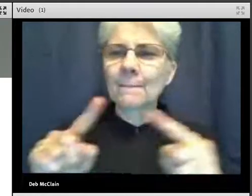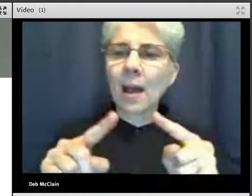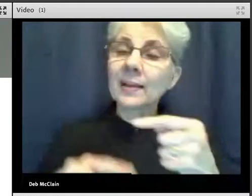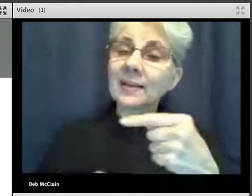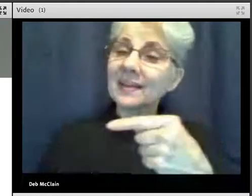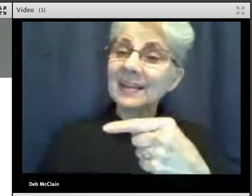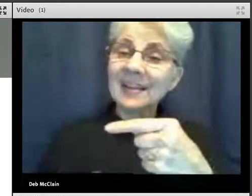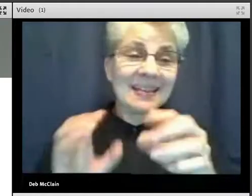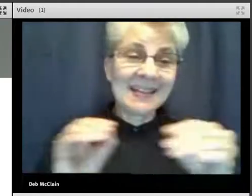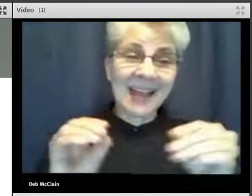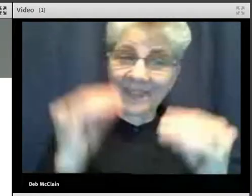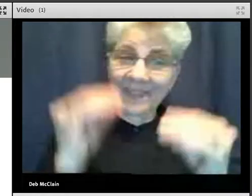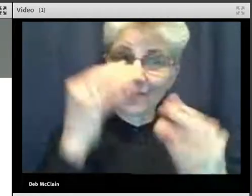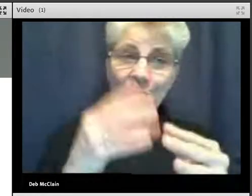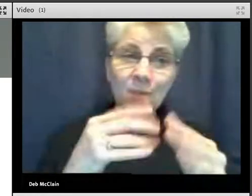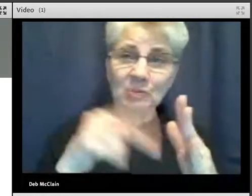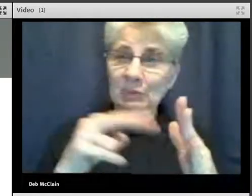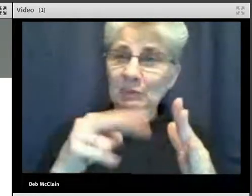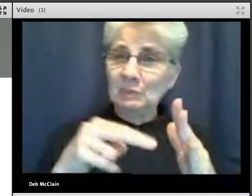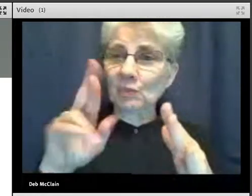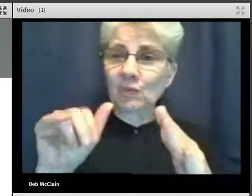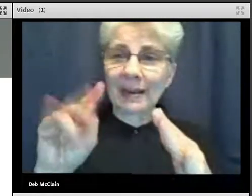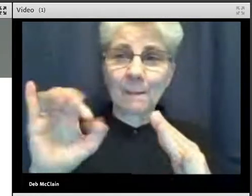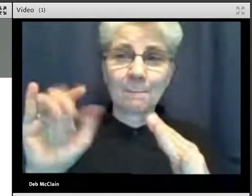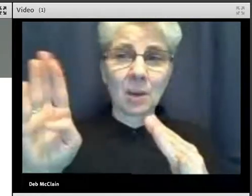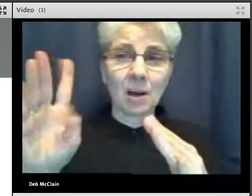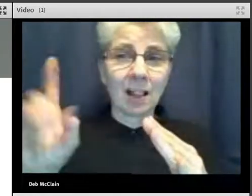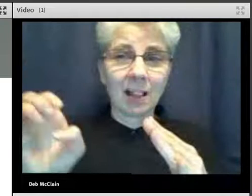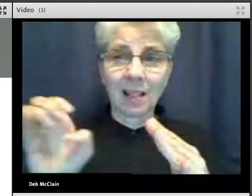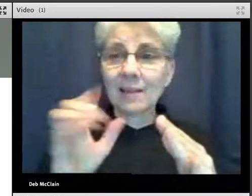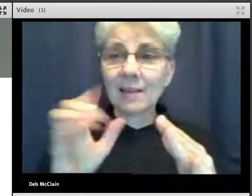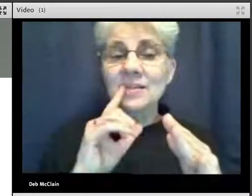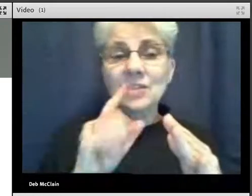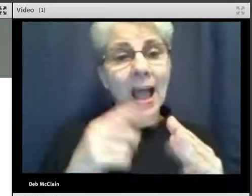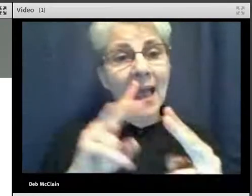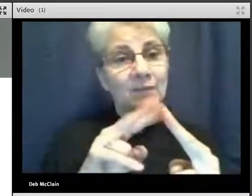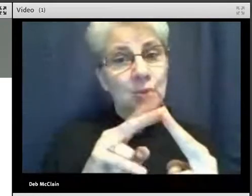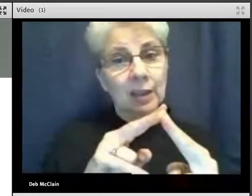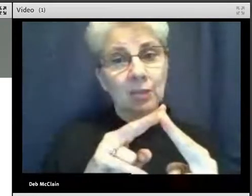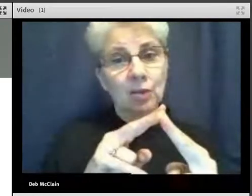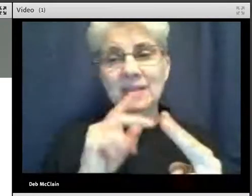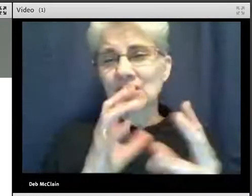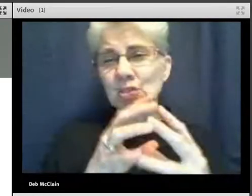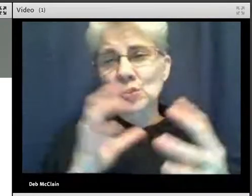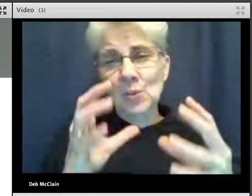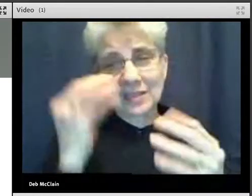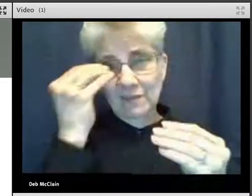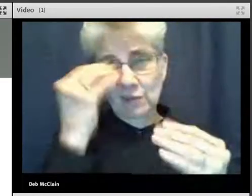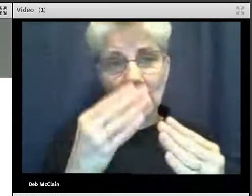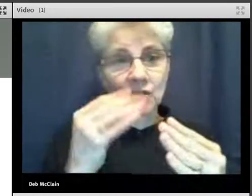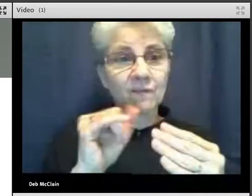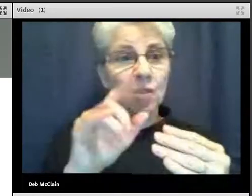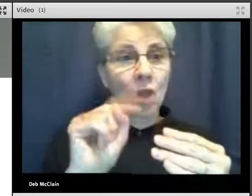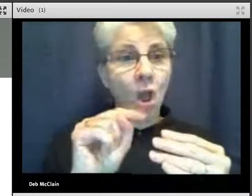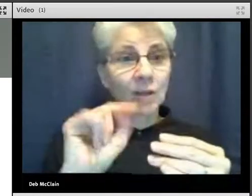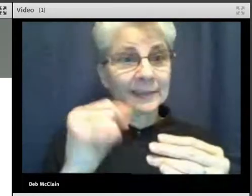but none of this information is readable. So I either have to -- This is too much information